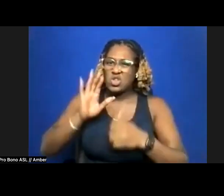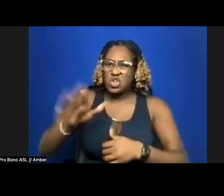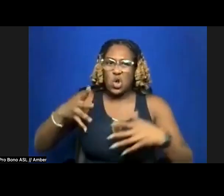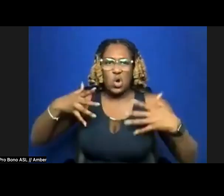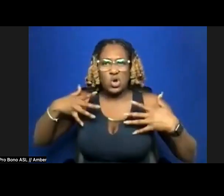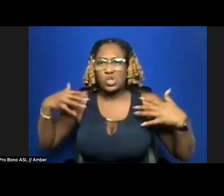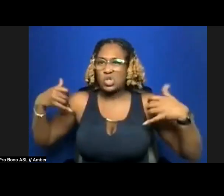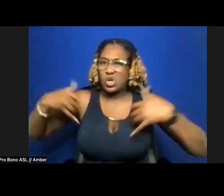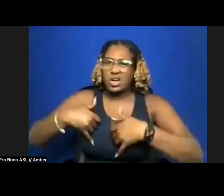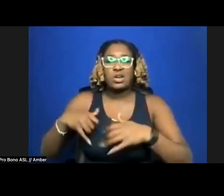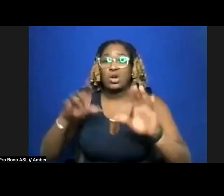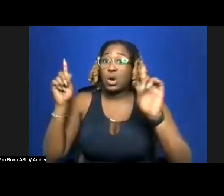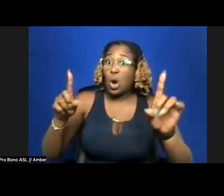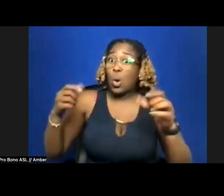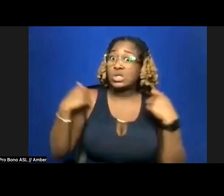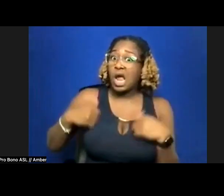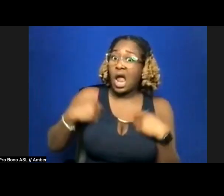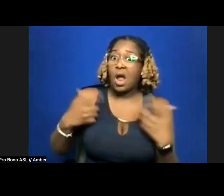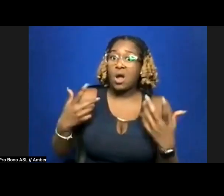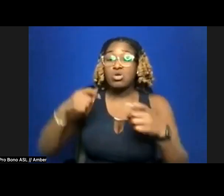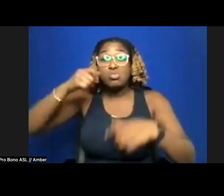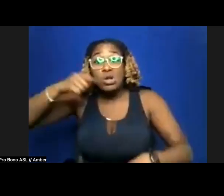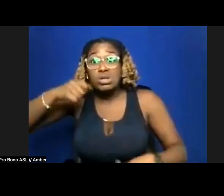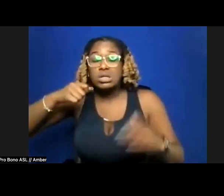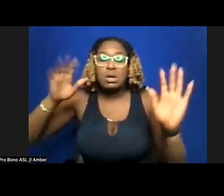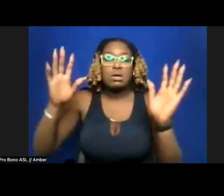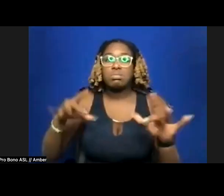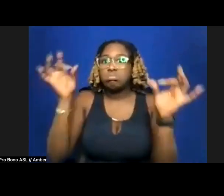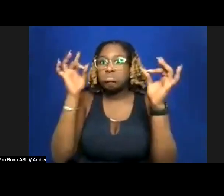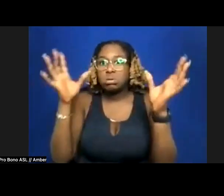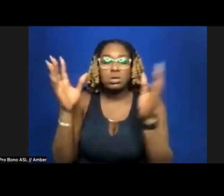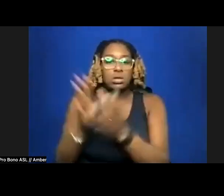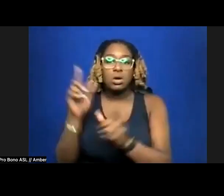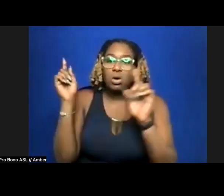[____]. brush your teeth—for the love-of-your-god [______] eat